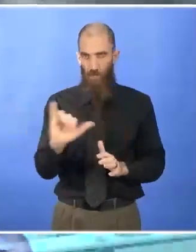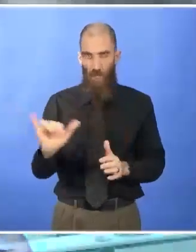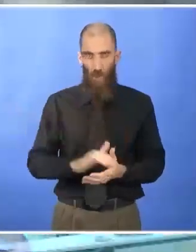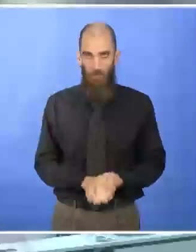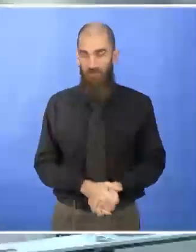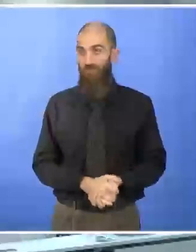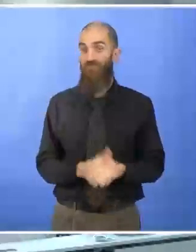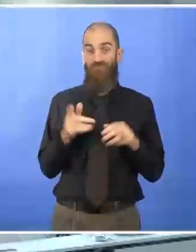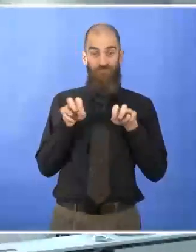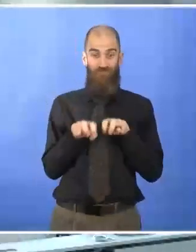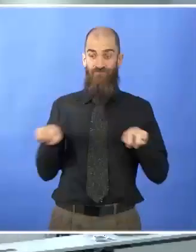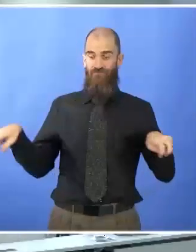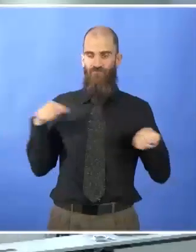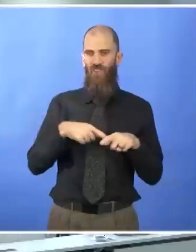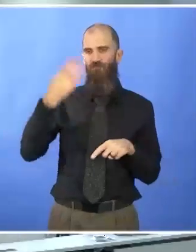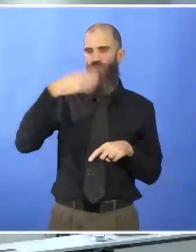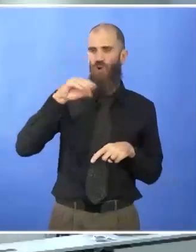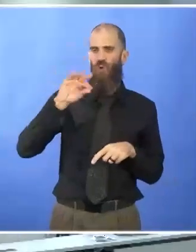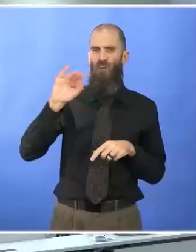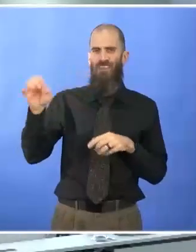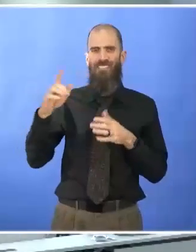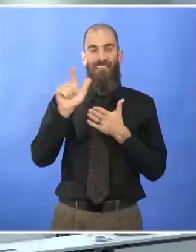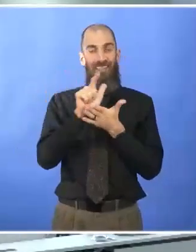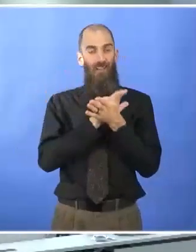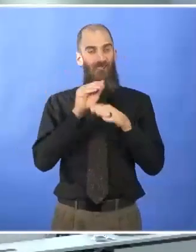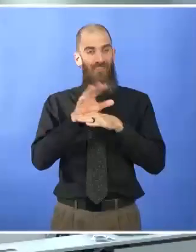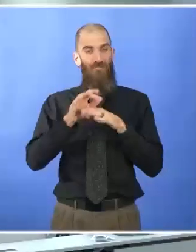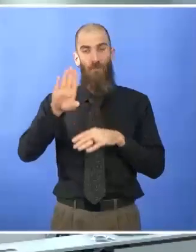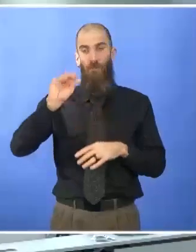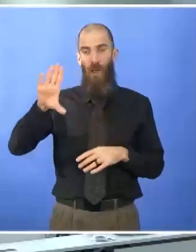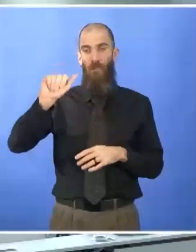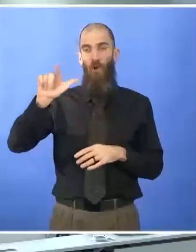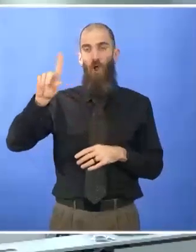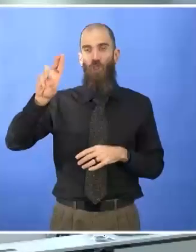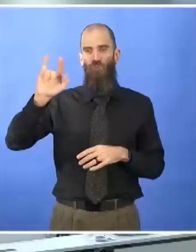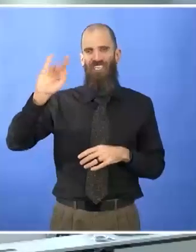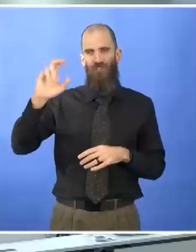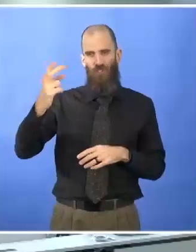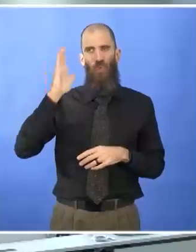ADVISOR BOB ALDRICH WHO WILL